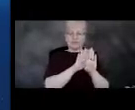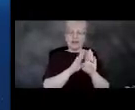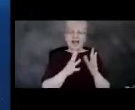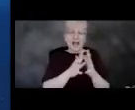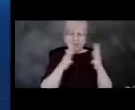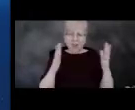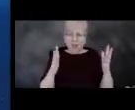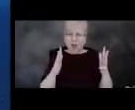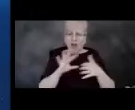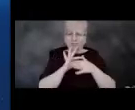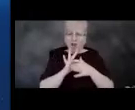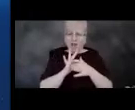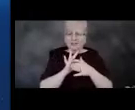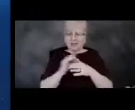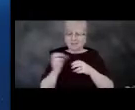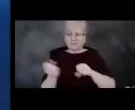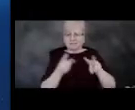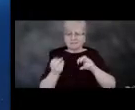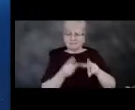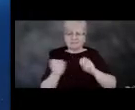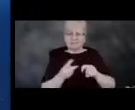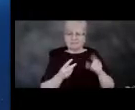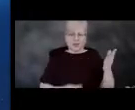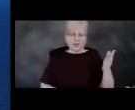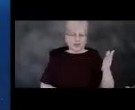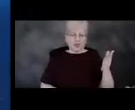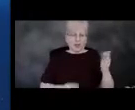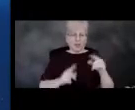here in my presentation 16:53:49 . Seeing it the way it is going to